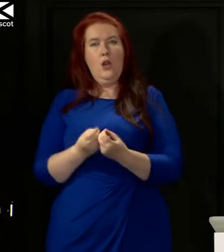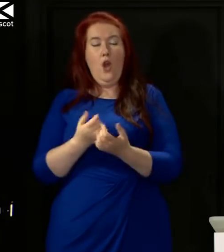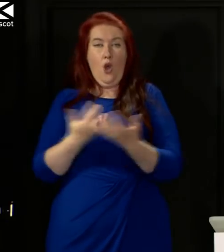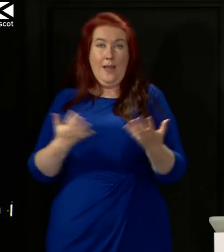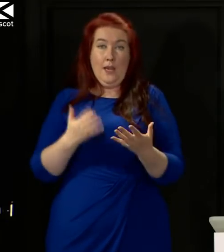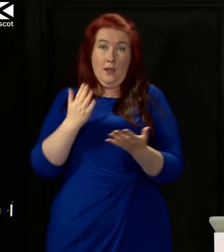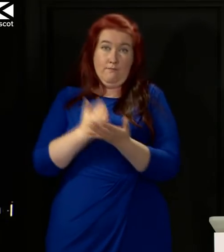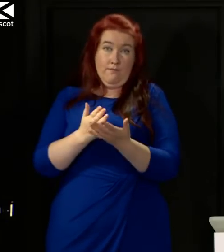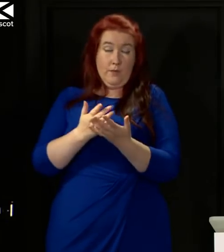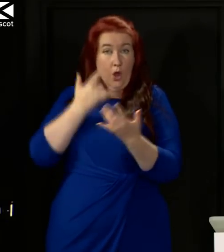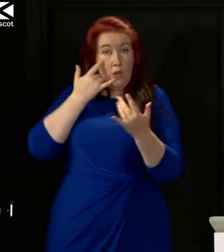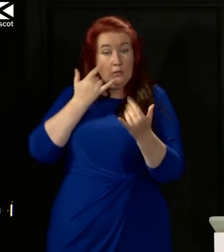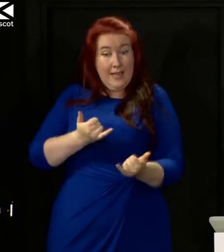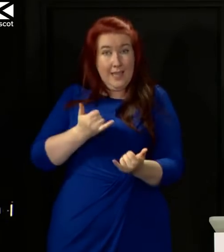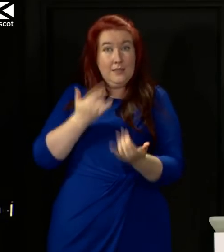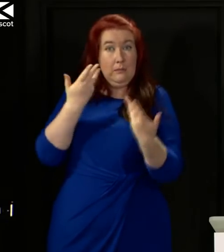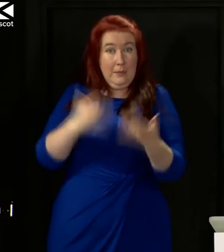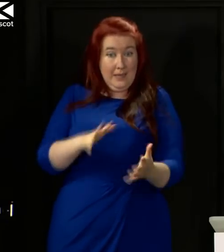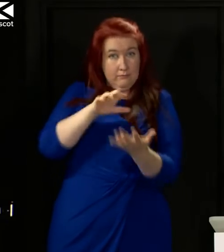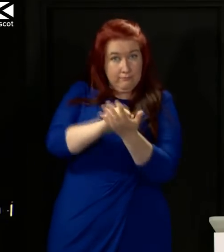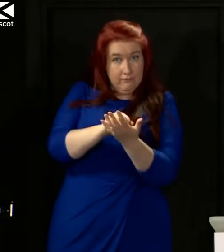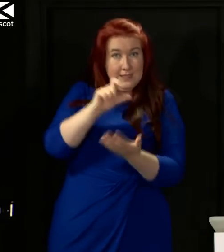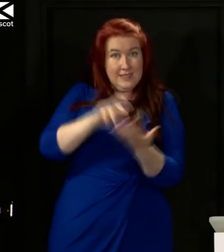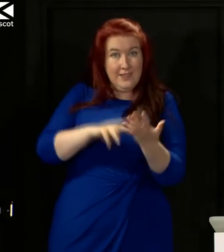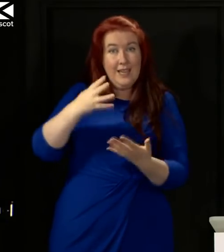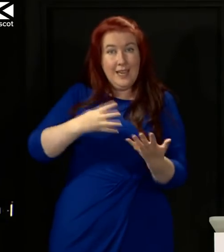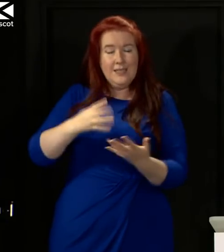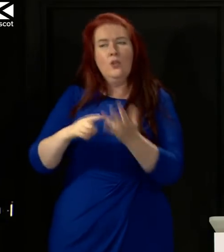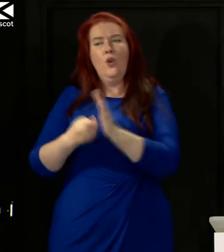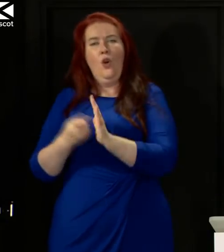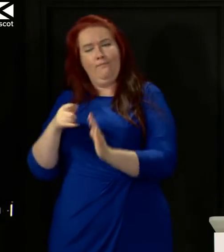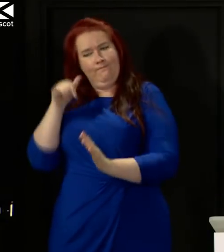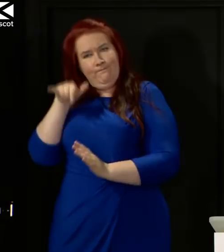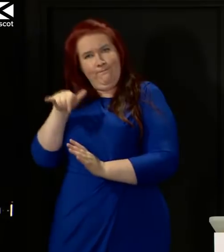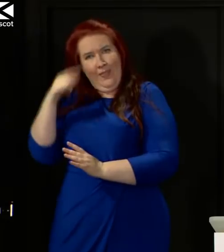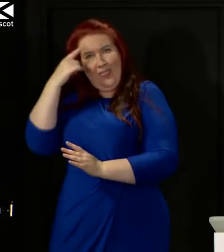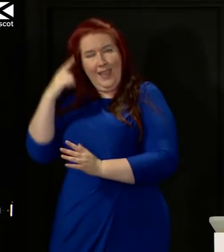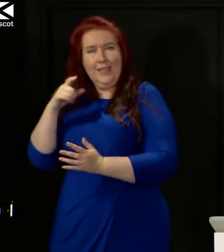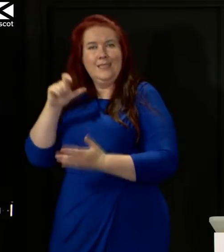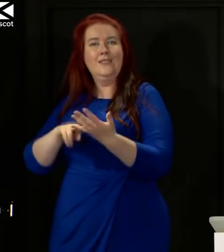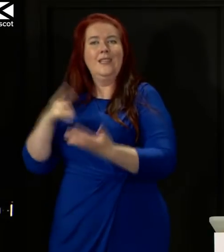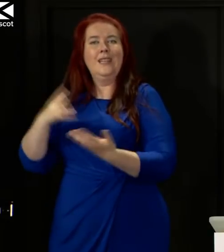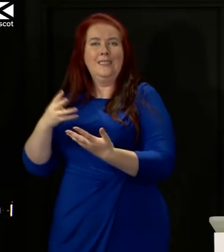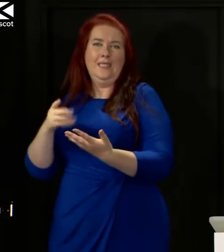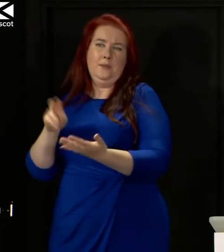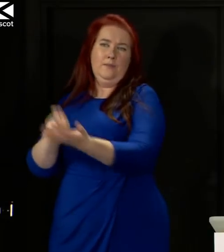a test and of those who are suspected of having had COVID-19.